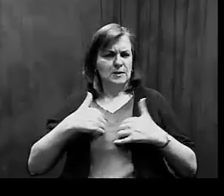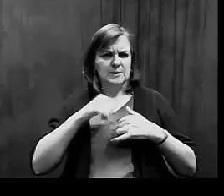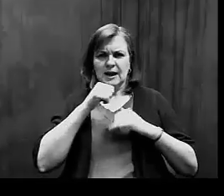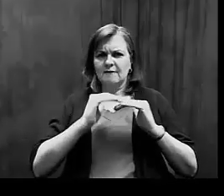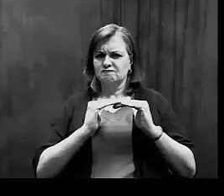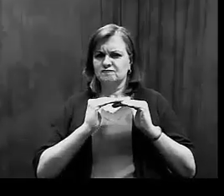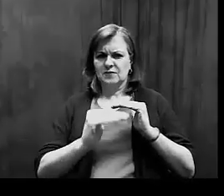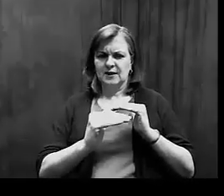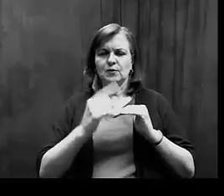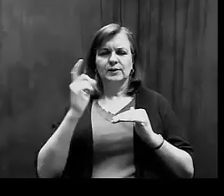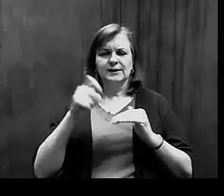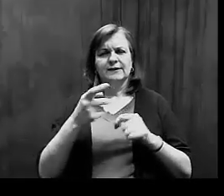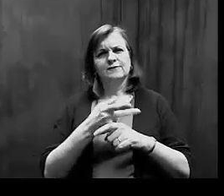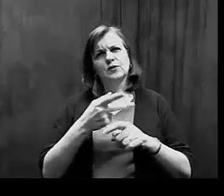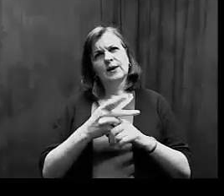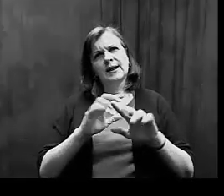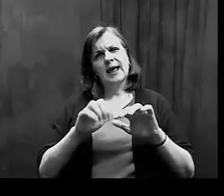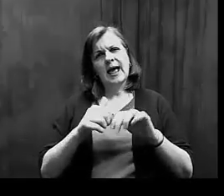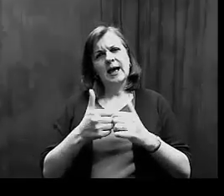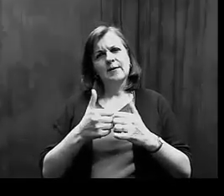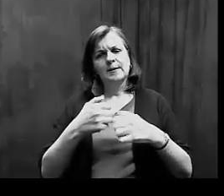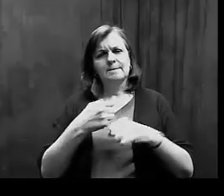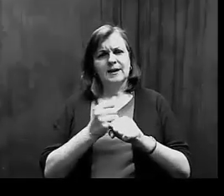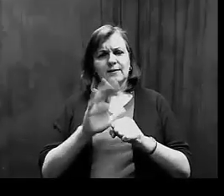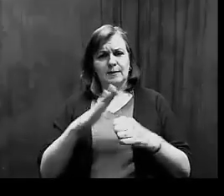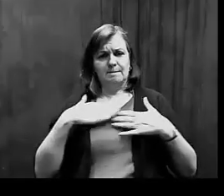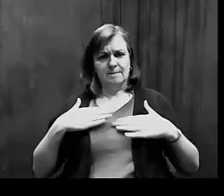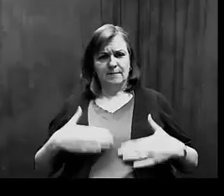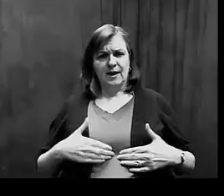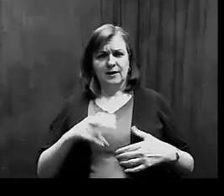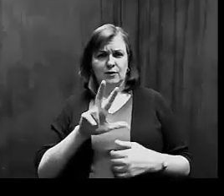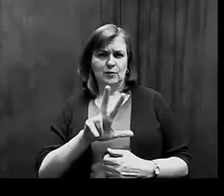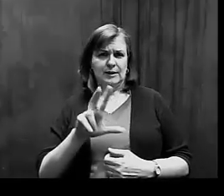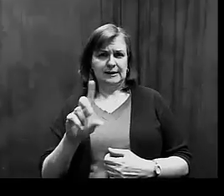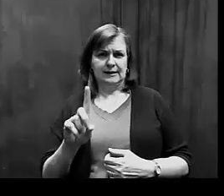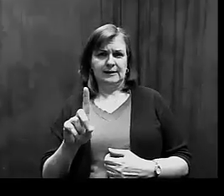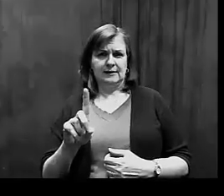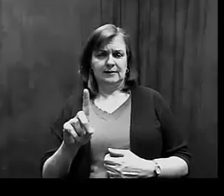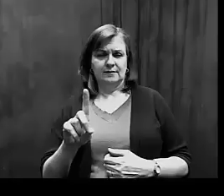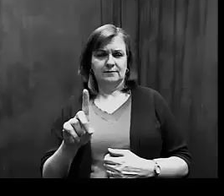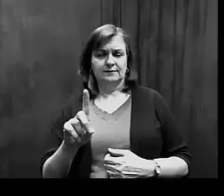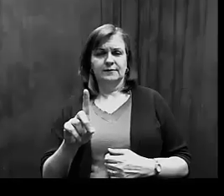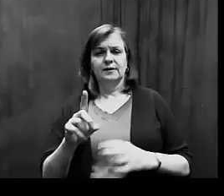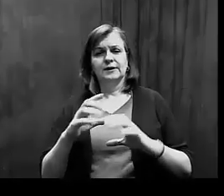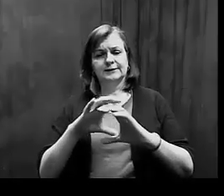not flat most animals are not flat so we gotta figure out a way to actually make you three dimensional